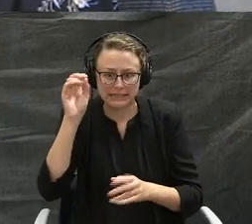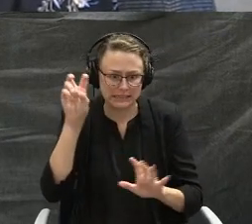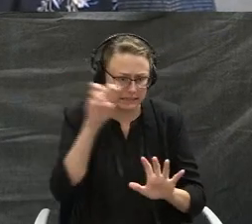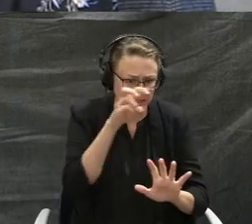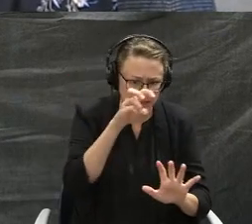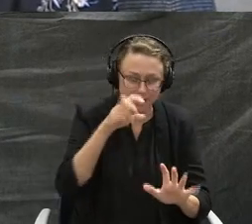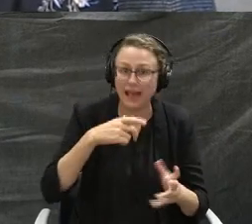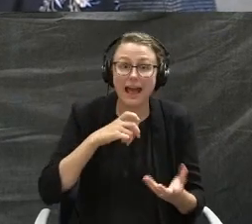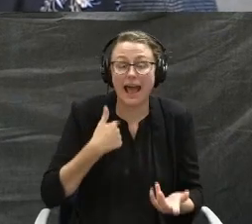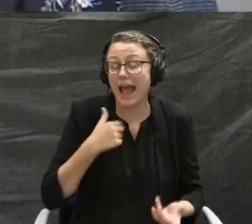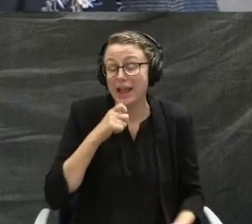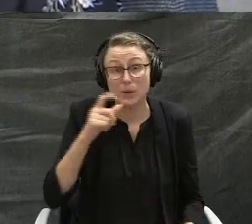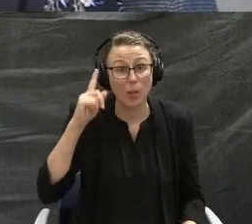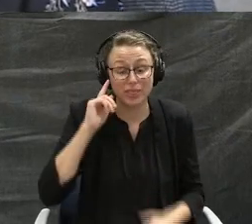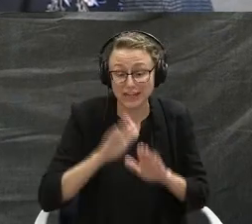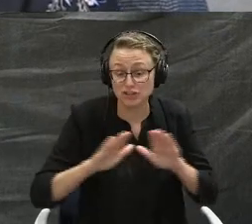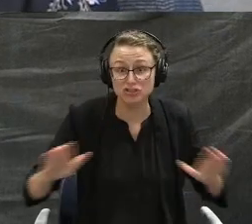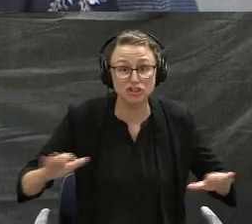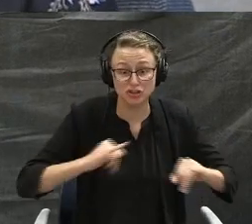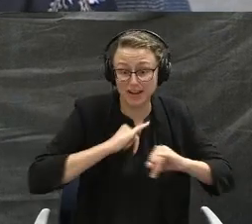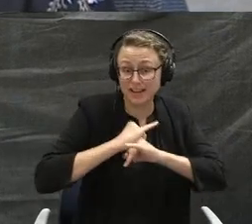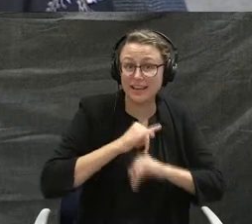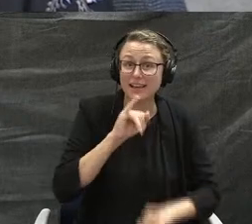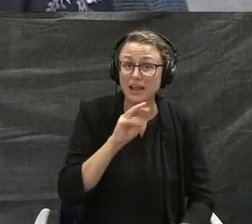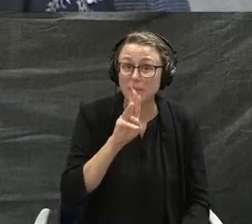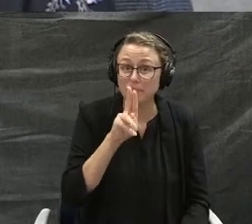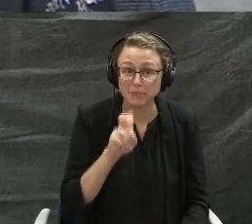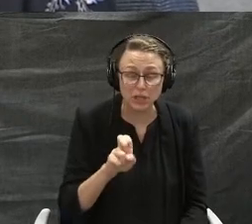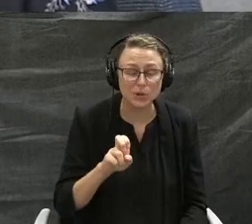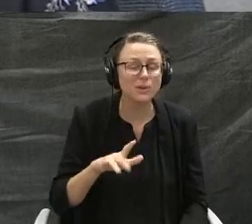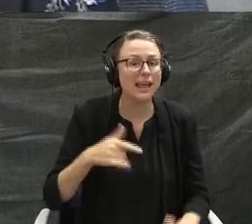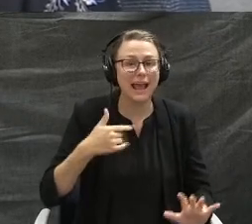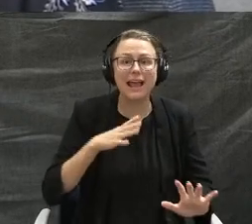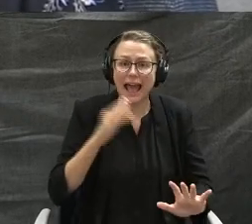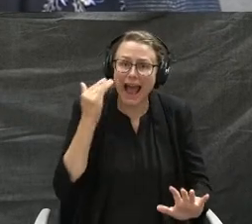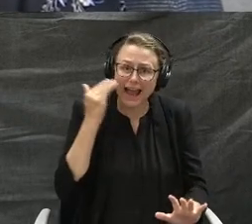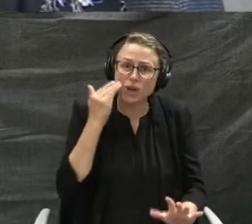to the virus, nor do I believe that transmission is impossible or even unlikely in a school